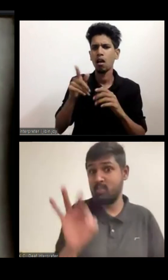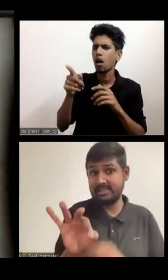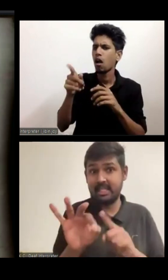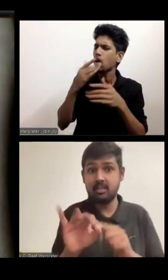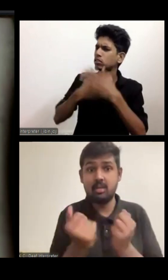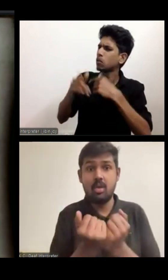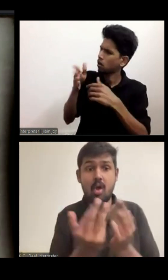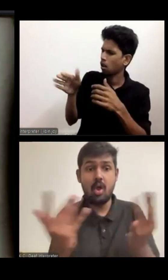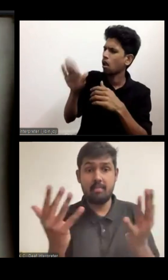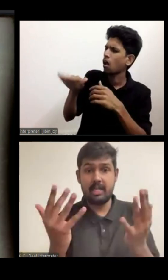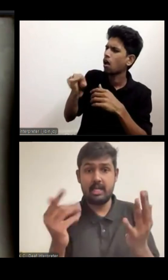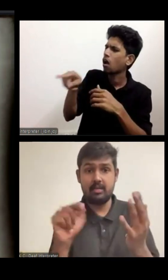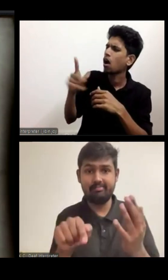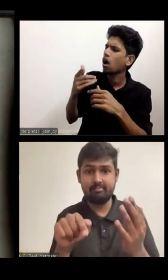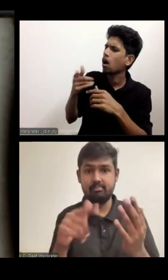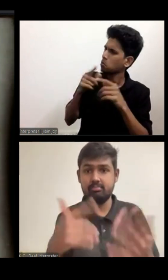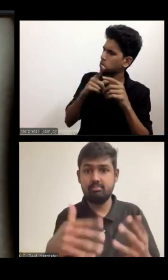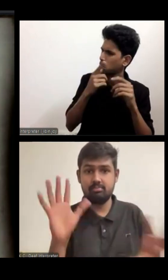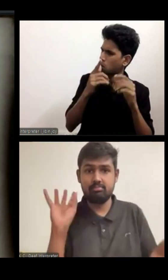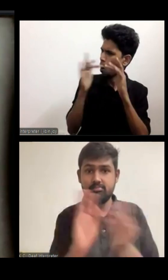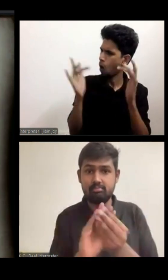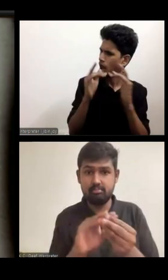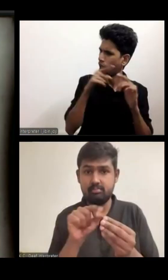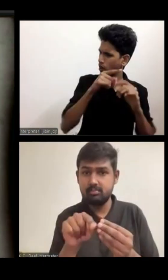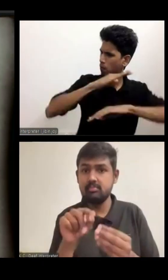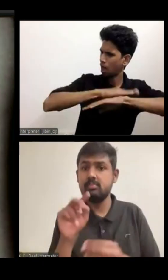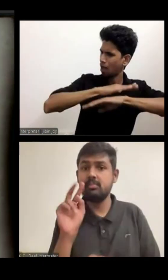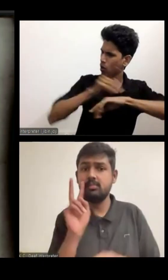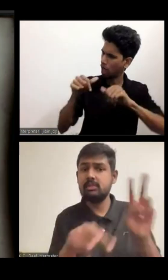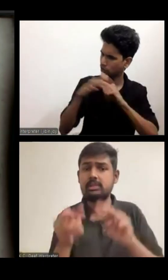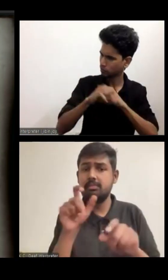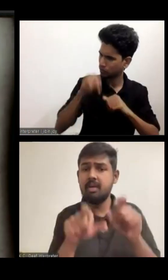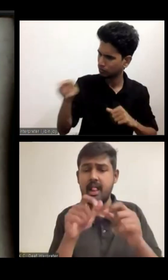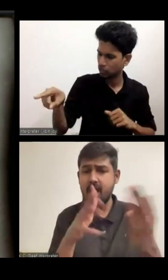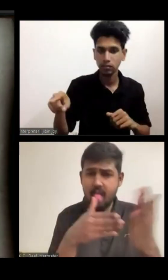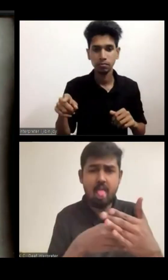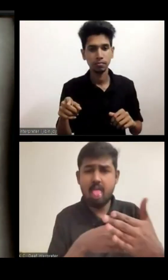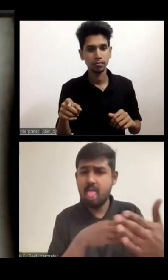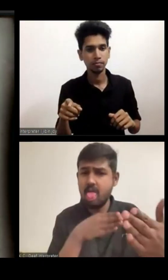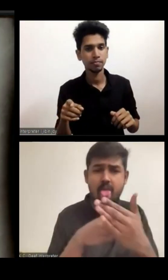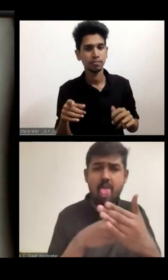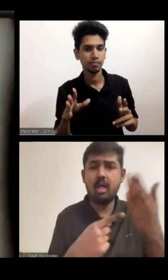Or even... See. Like, if I tell you, like, what happens is... I was speaking to one of the business some time back.